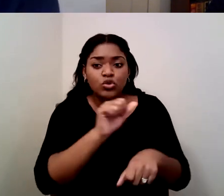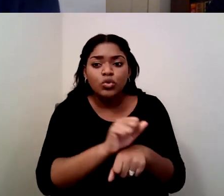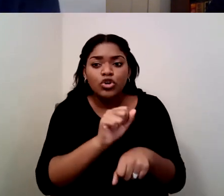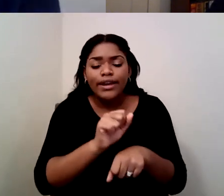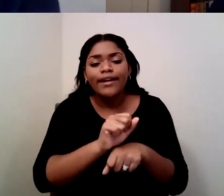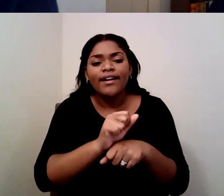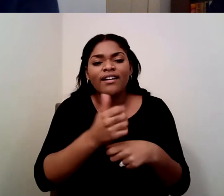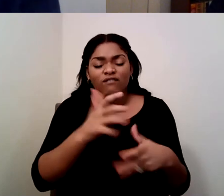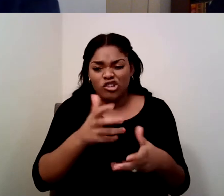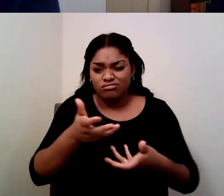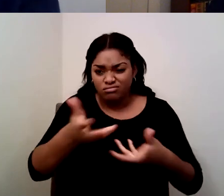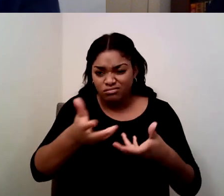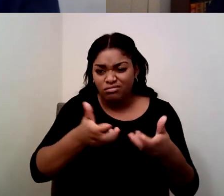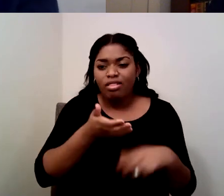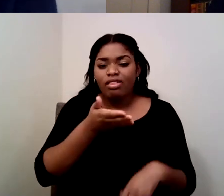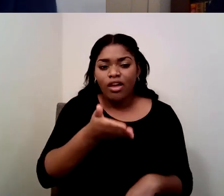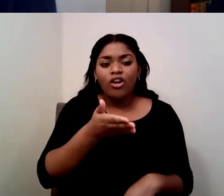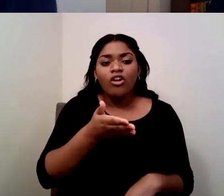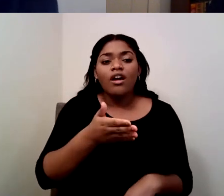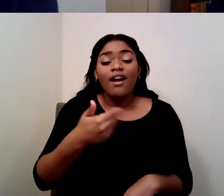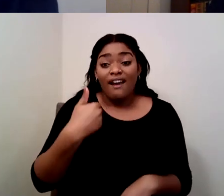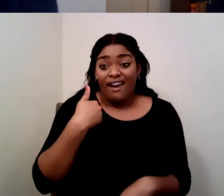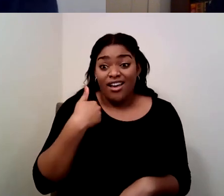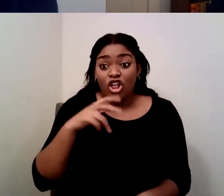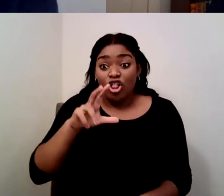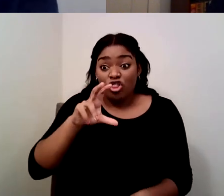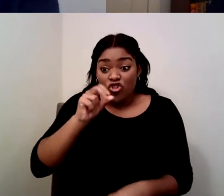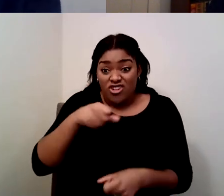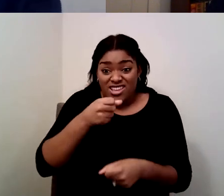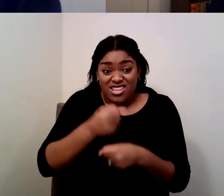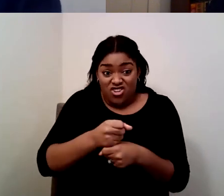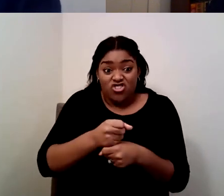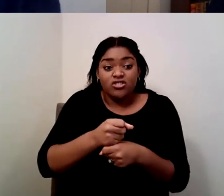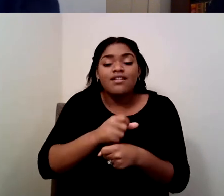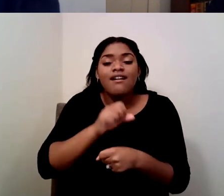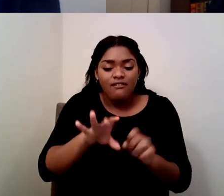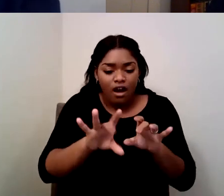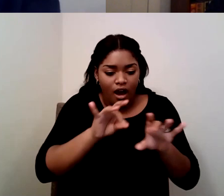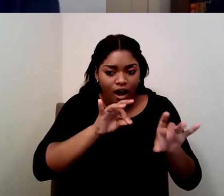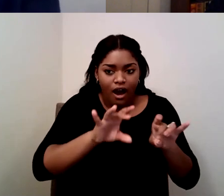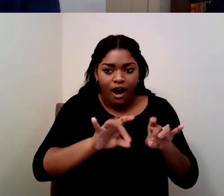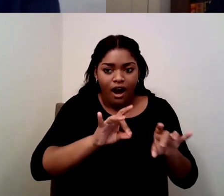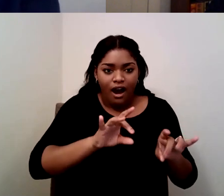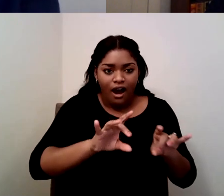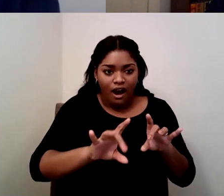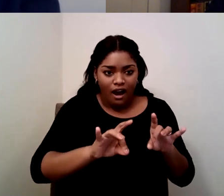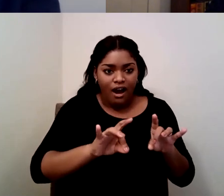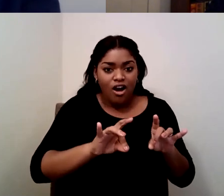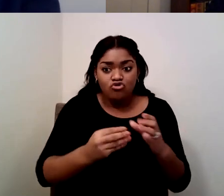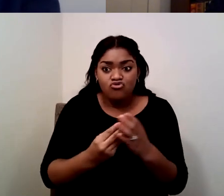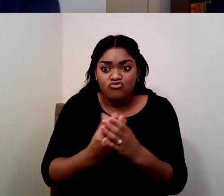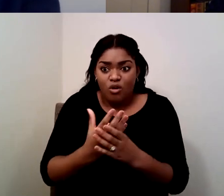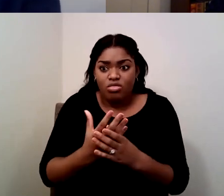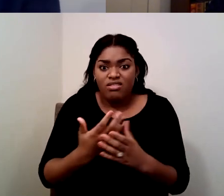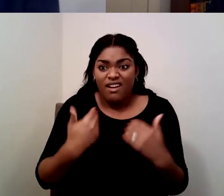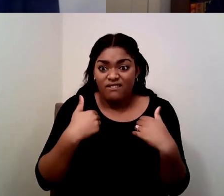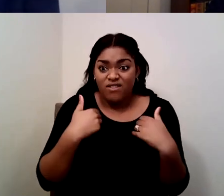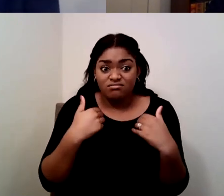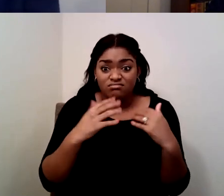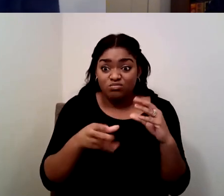who I spent some time with their who has 30 years of selective growth.